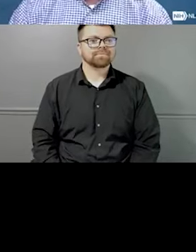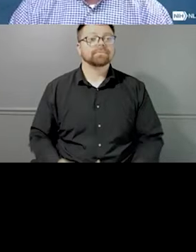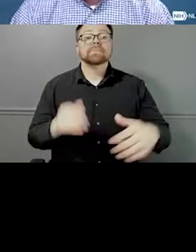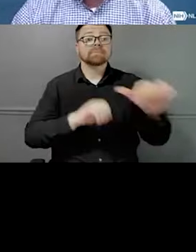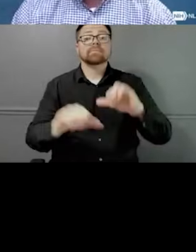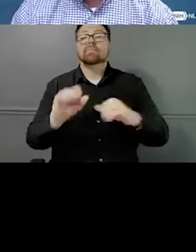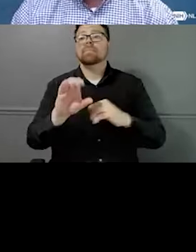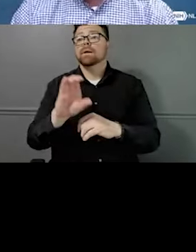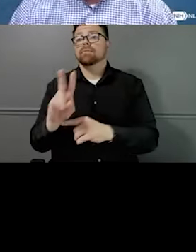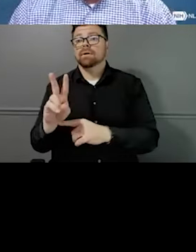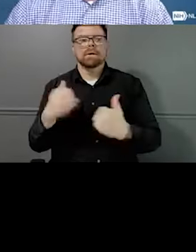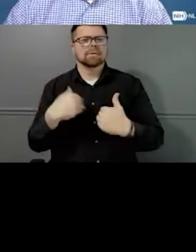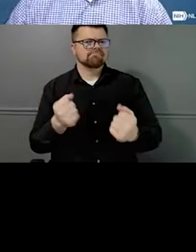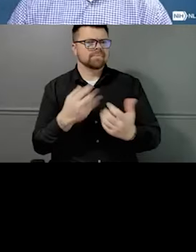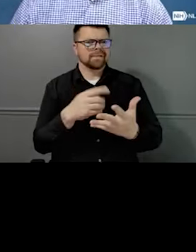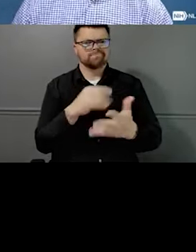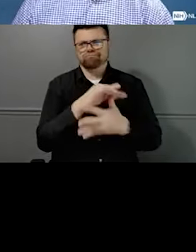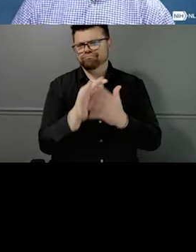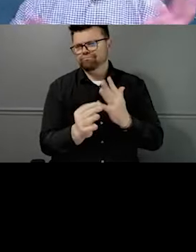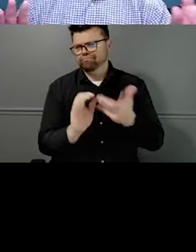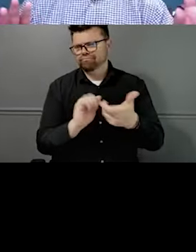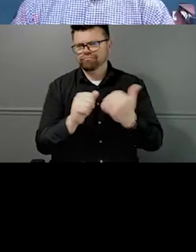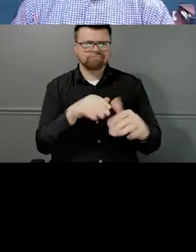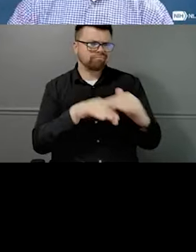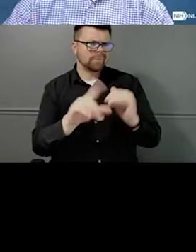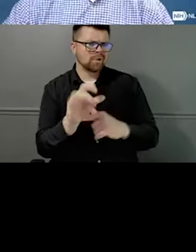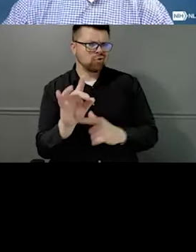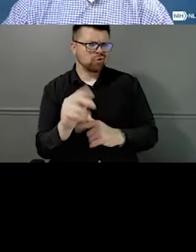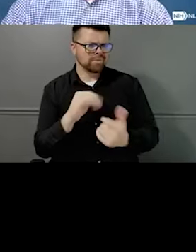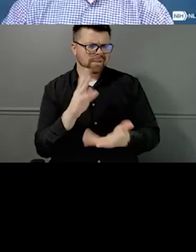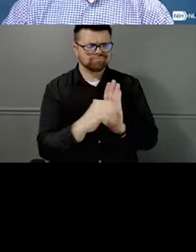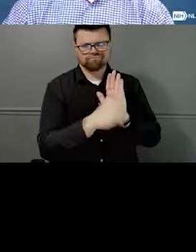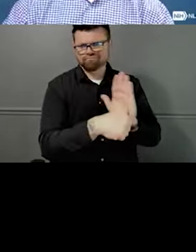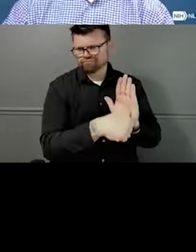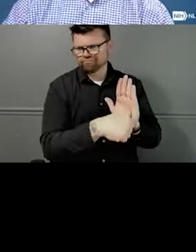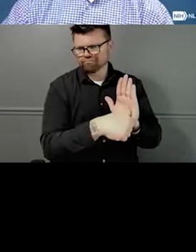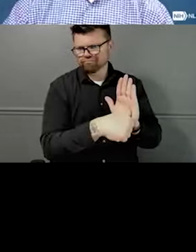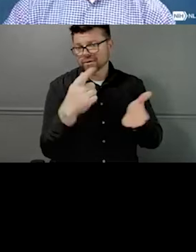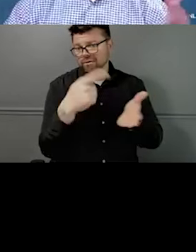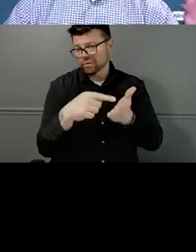many different ways to log in. I'll highlight the research.gov pathway because